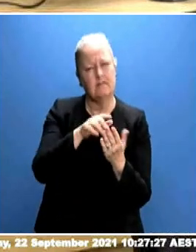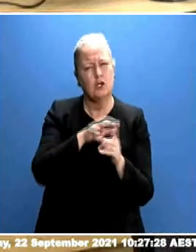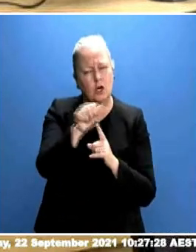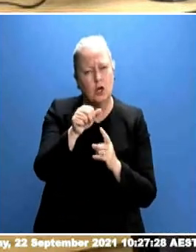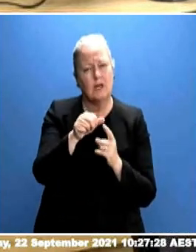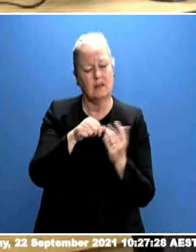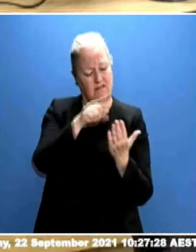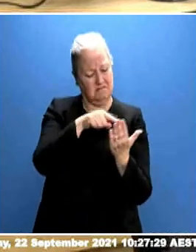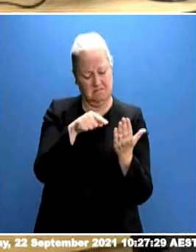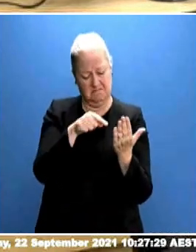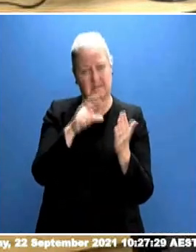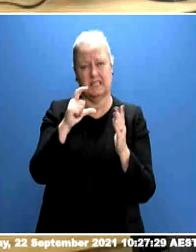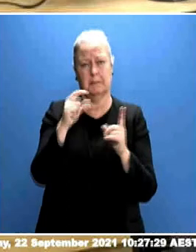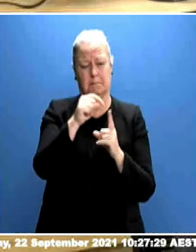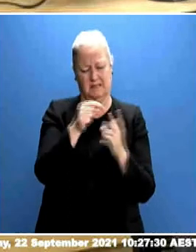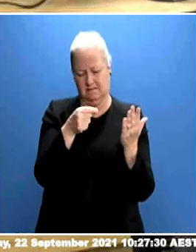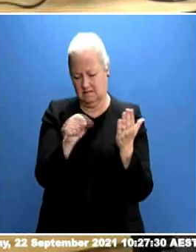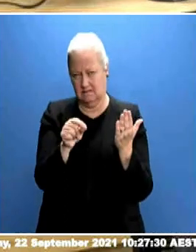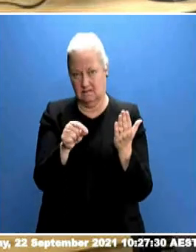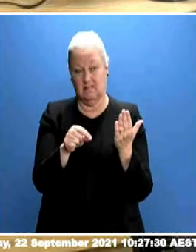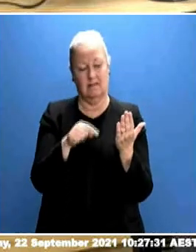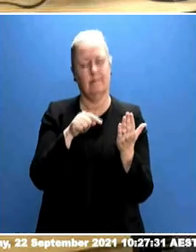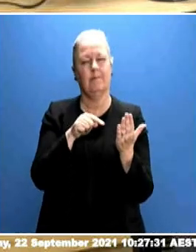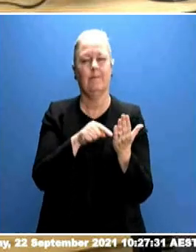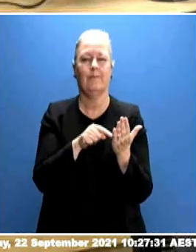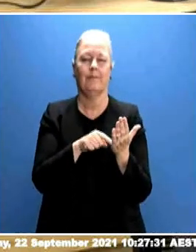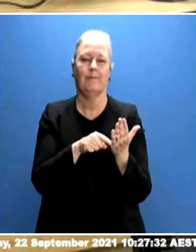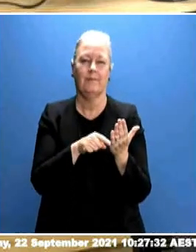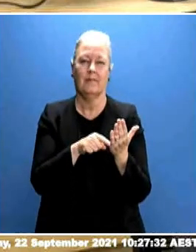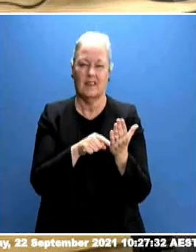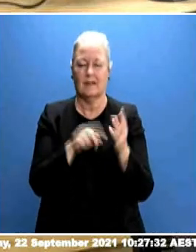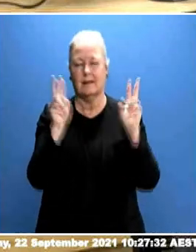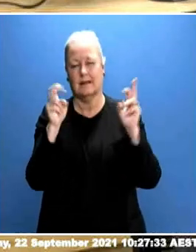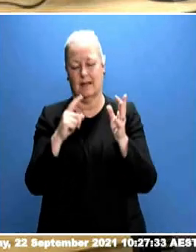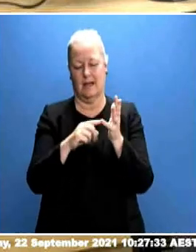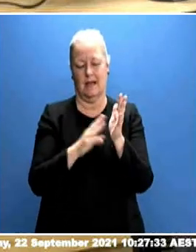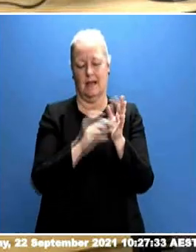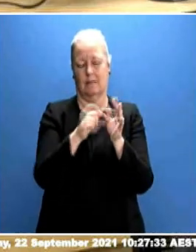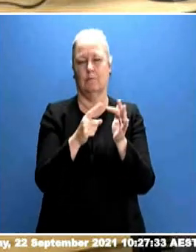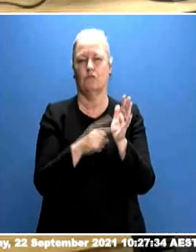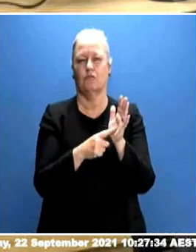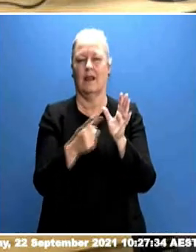ticked "cerebral palsy", and explained that this was just an umbrella diagnosis